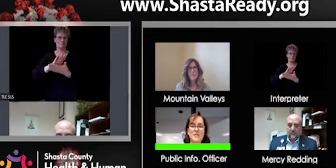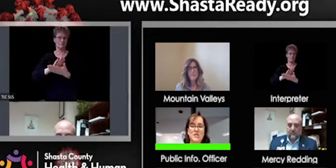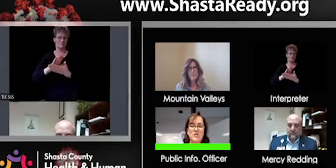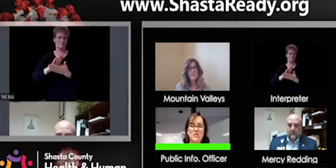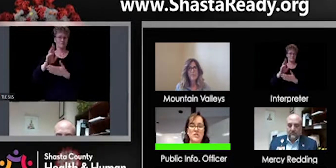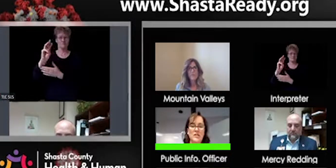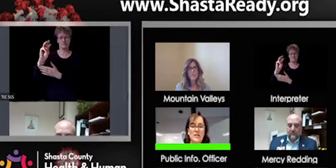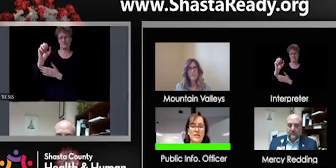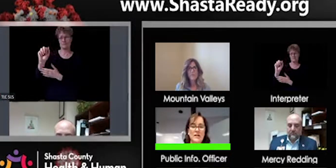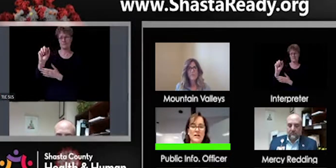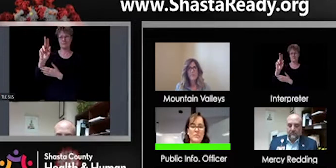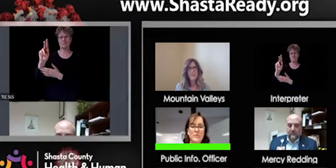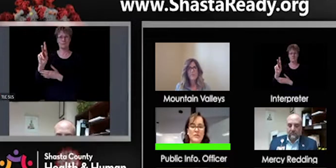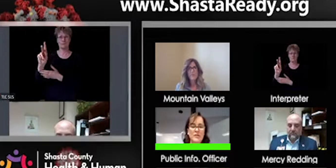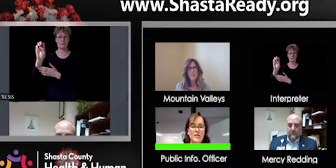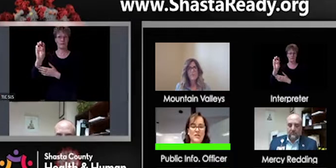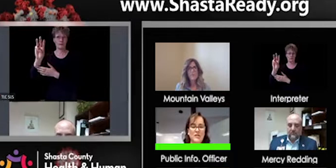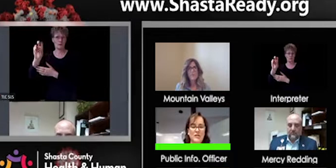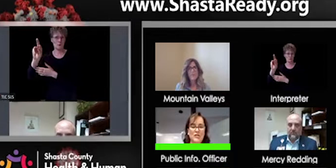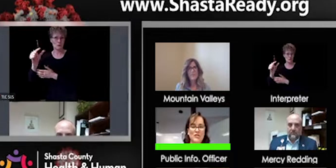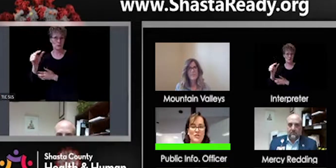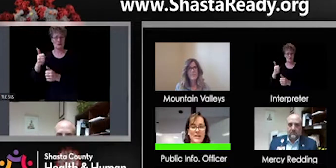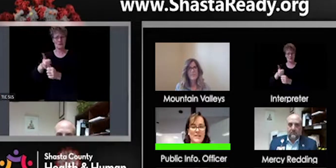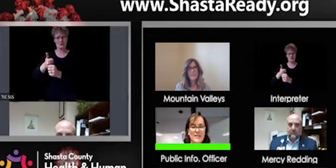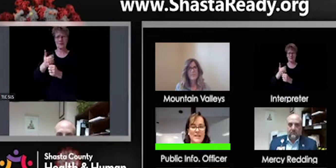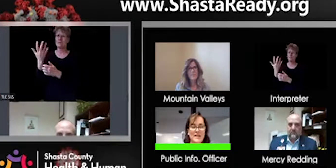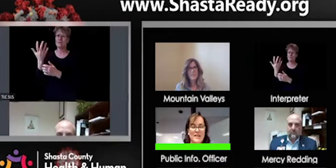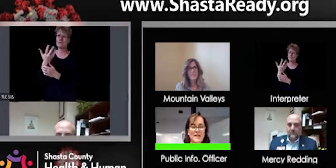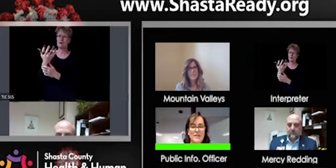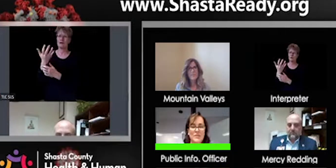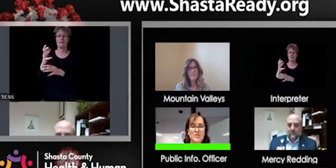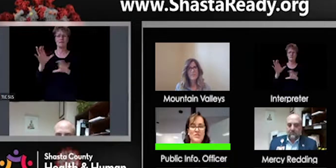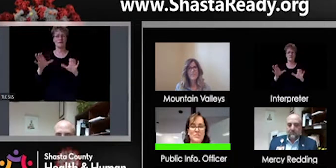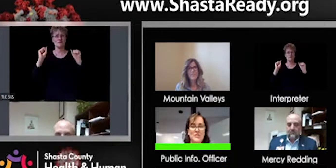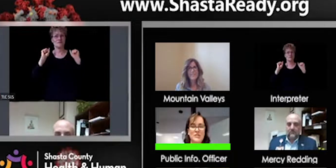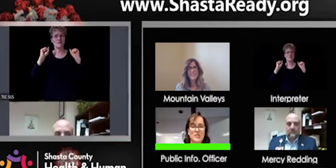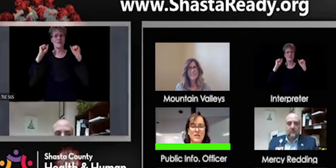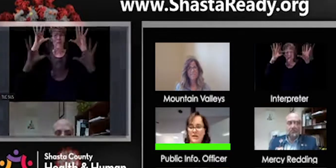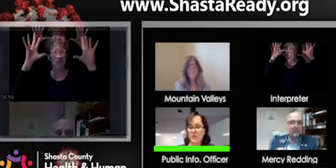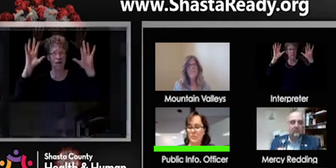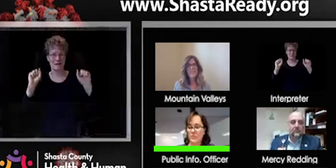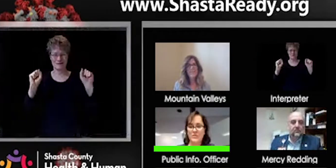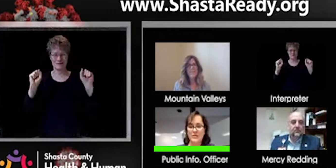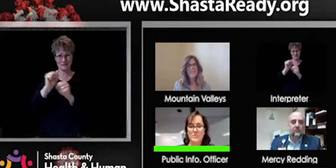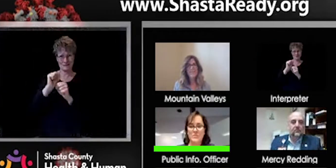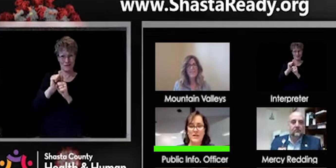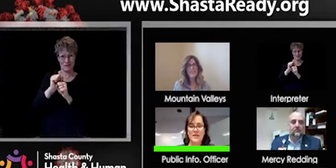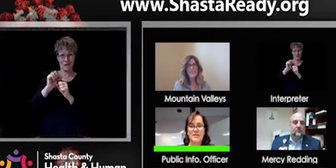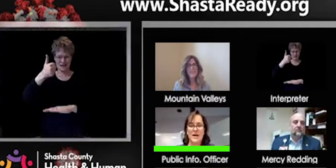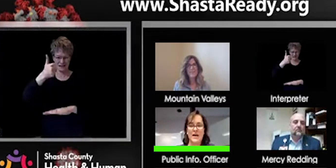keeps us all looking good on our screens and he has been such a great help to us in making